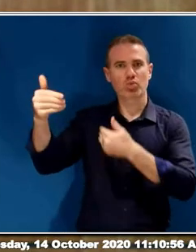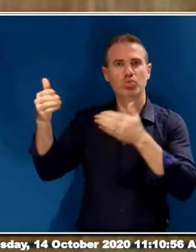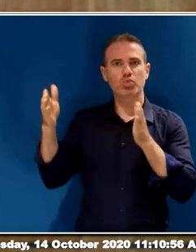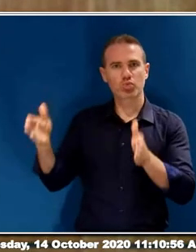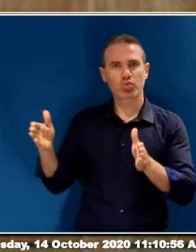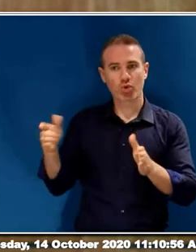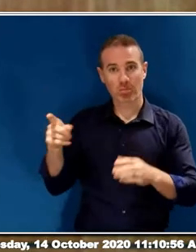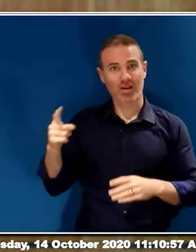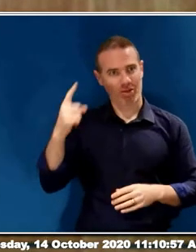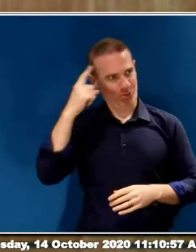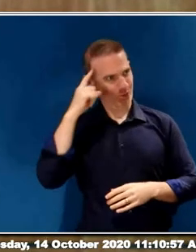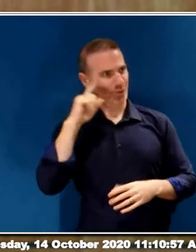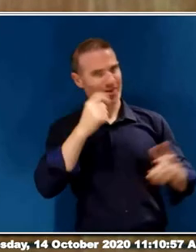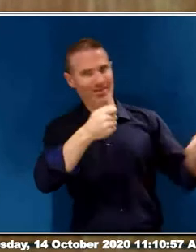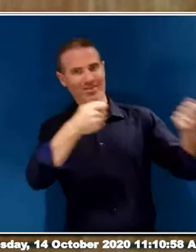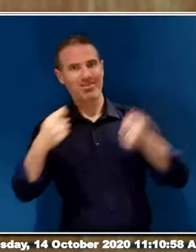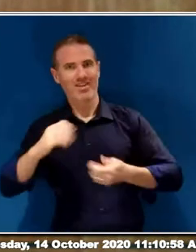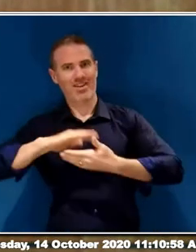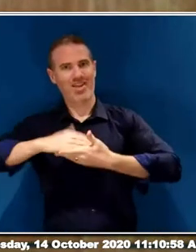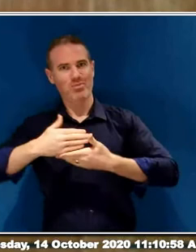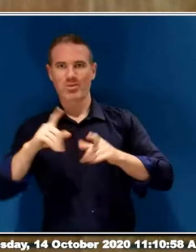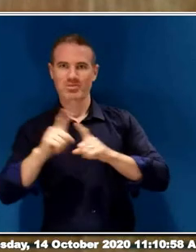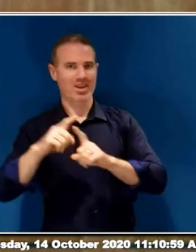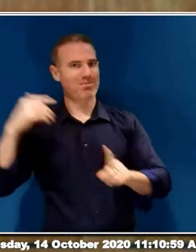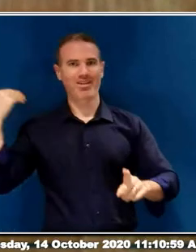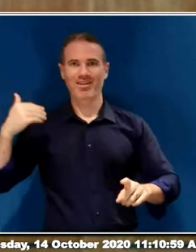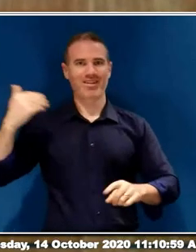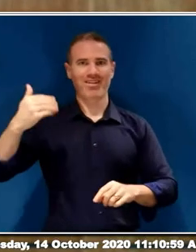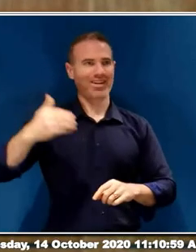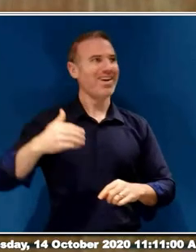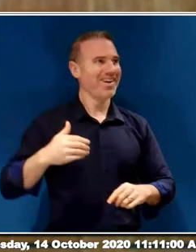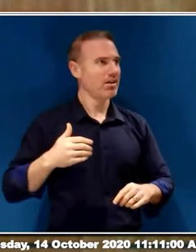very distressed, highly volatile.